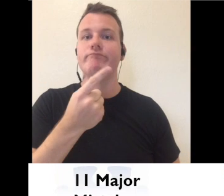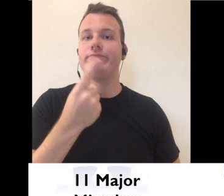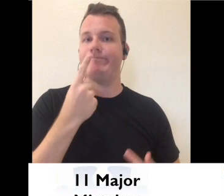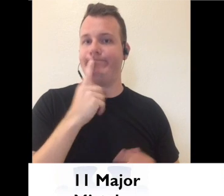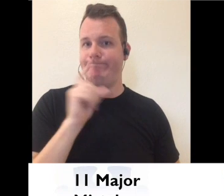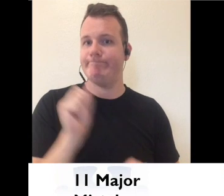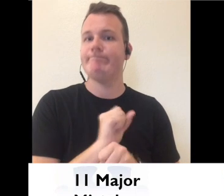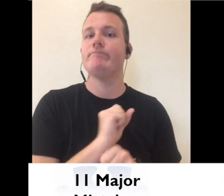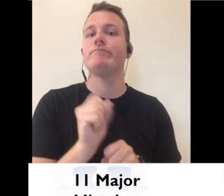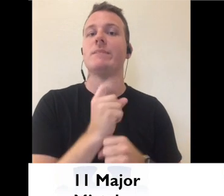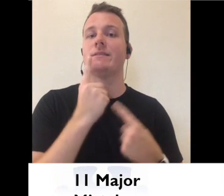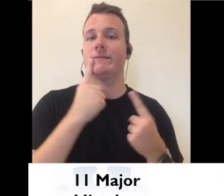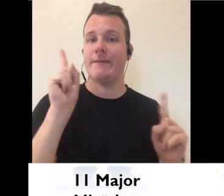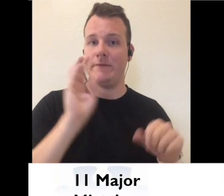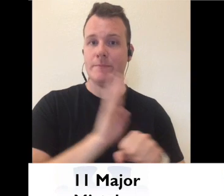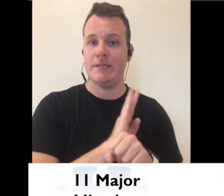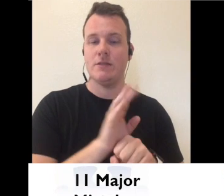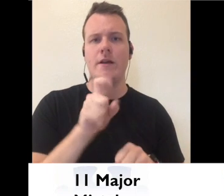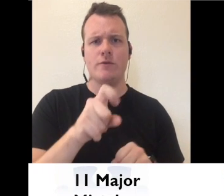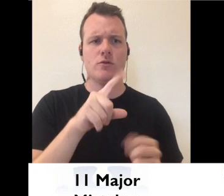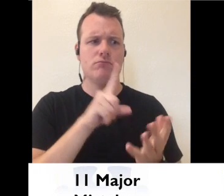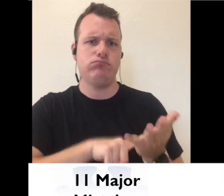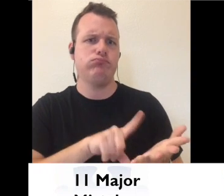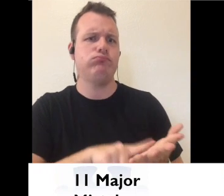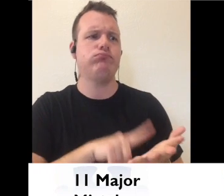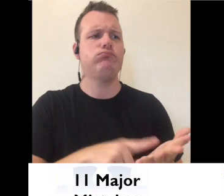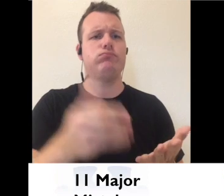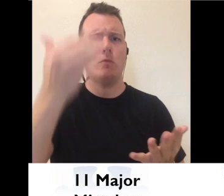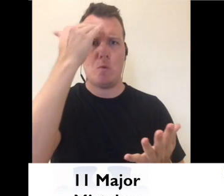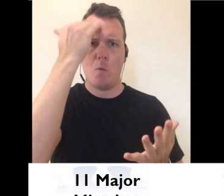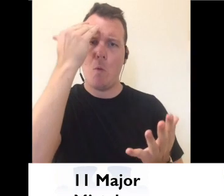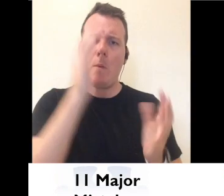businesses. So you have to again know as much about them as possible and make